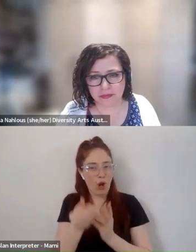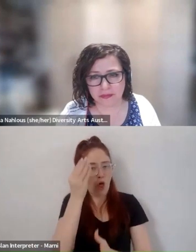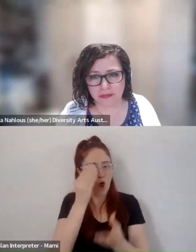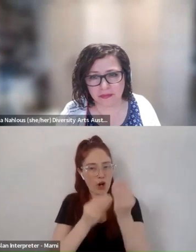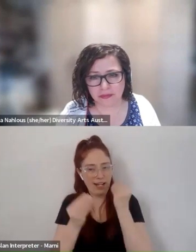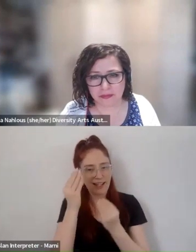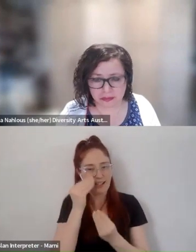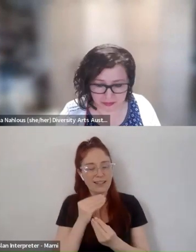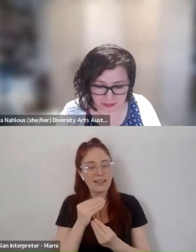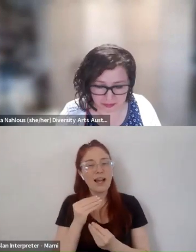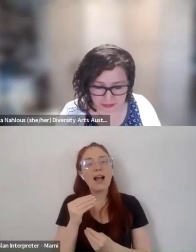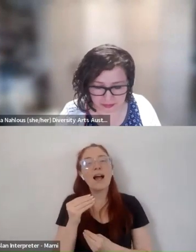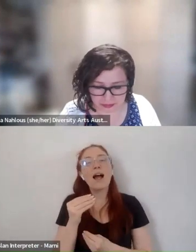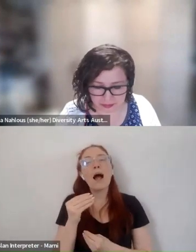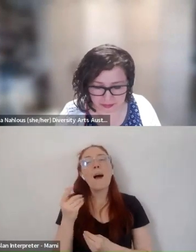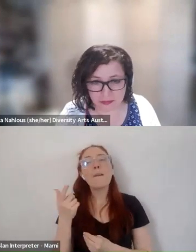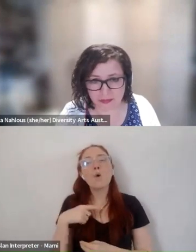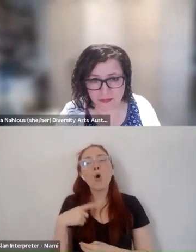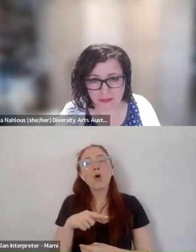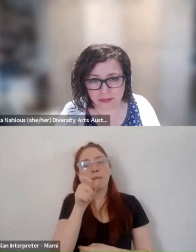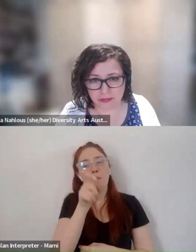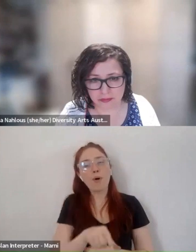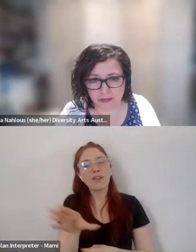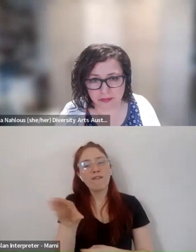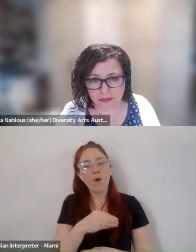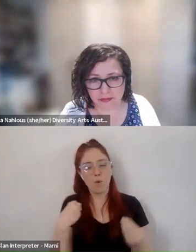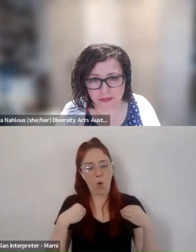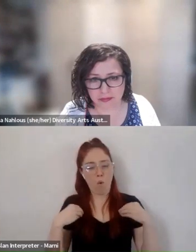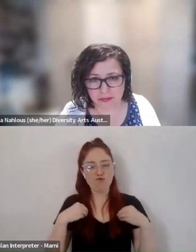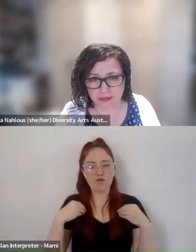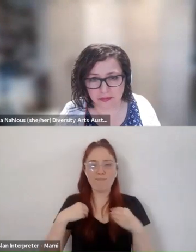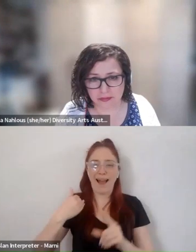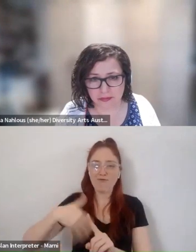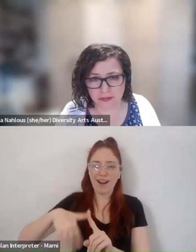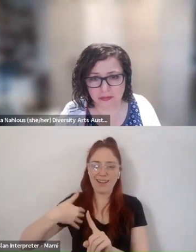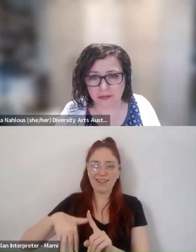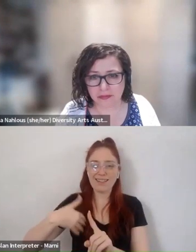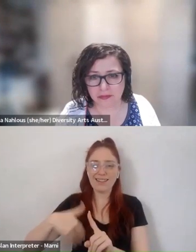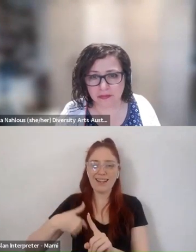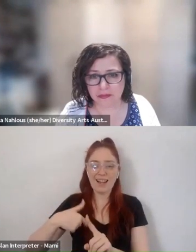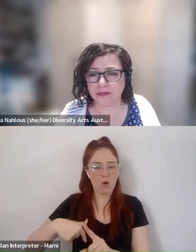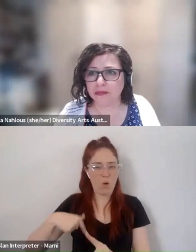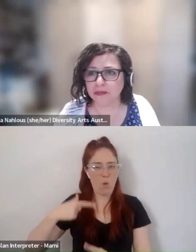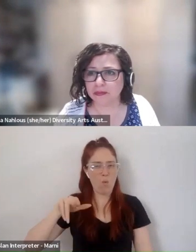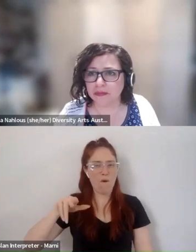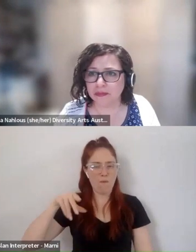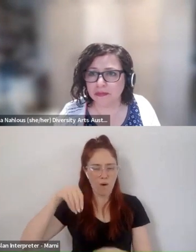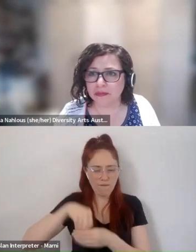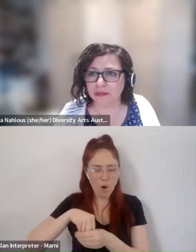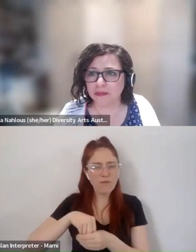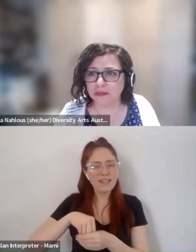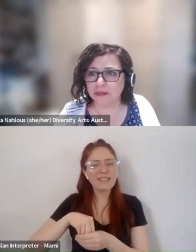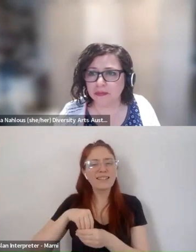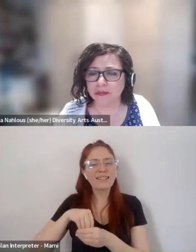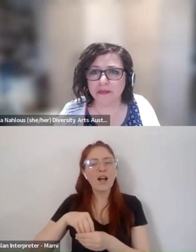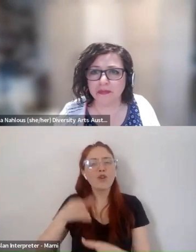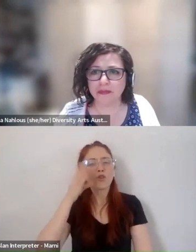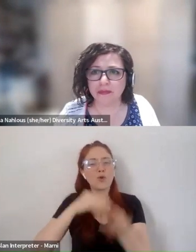corporates, they are really looking to gain kind of governance knowledge, I suppose from lots of not for profit